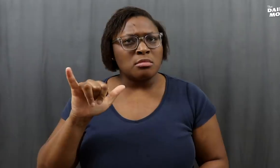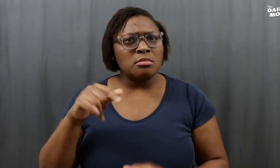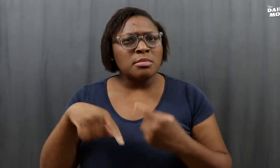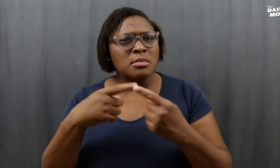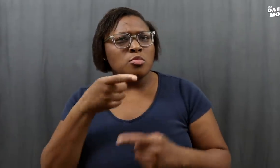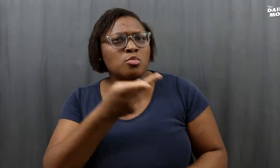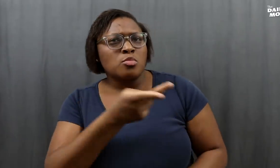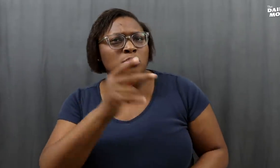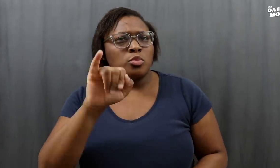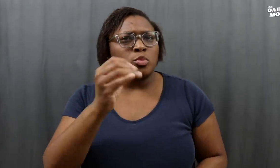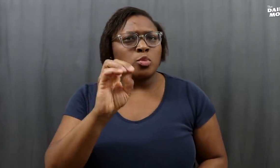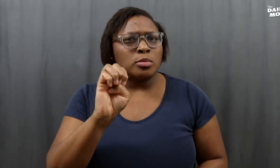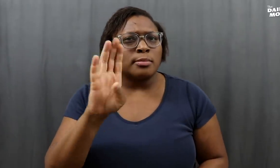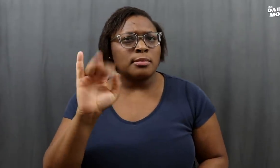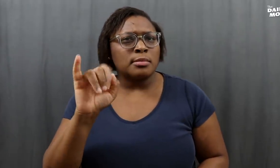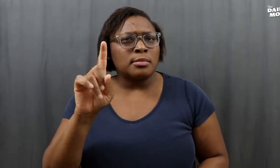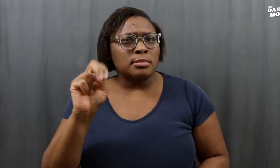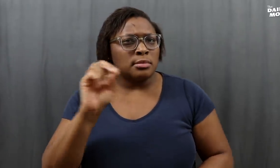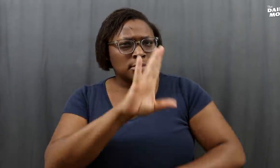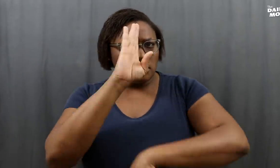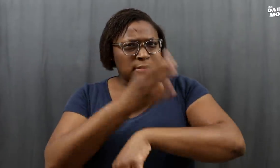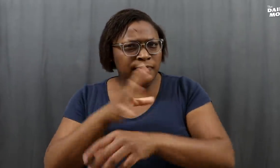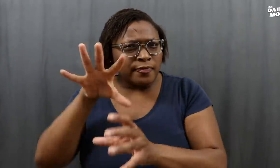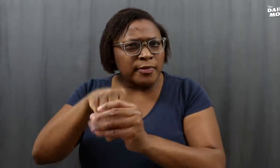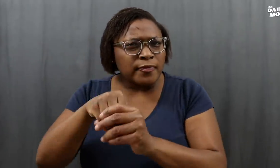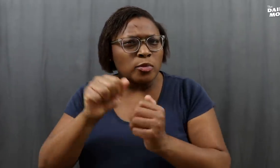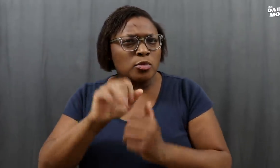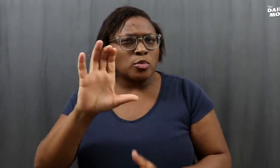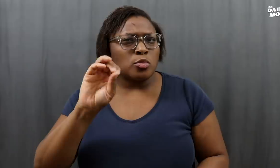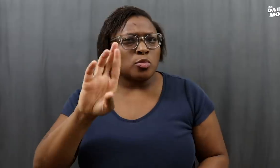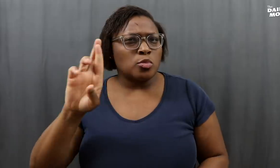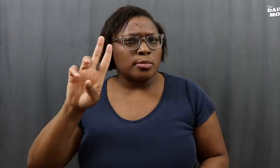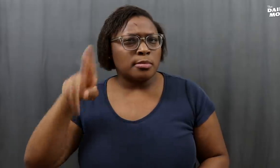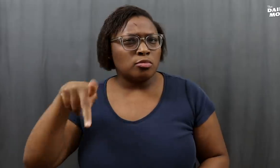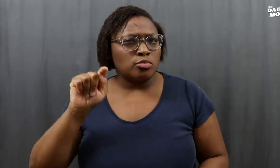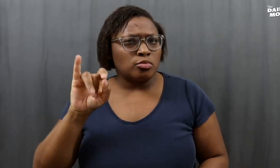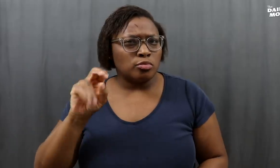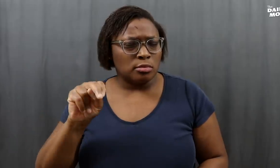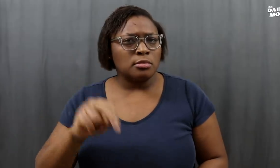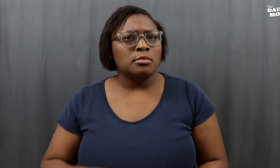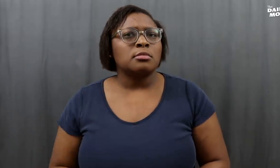Joe Biden and his son being involved with corruption.